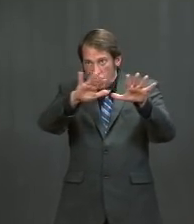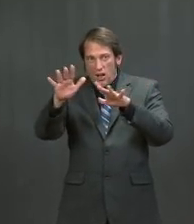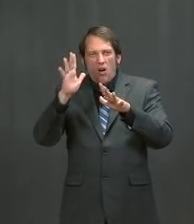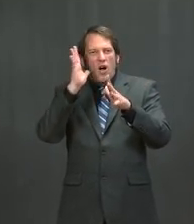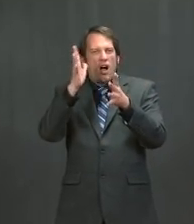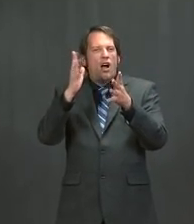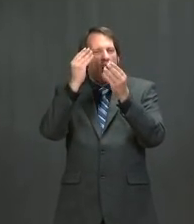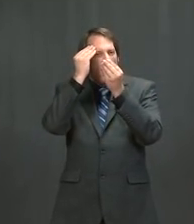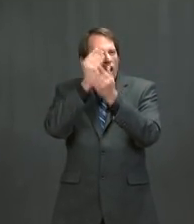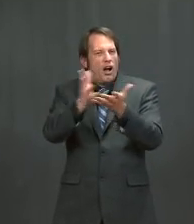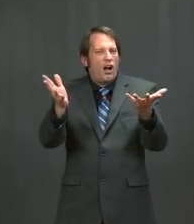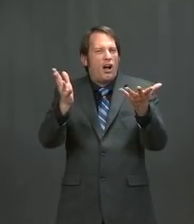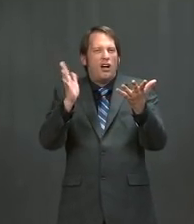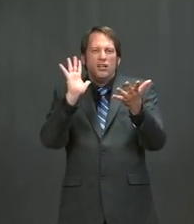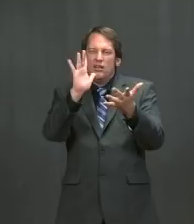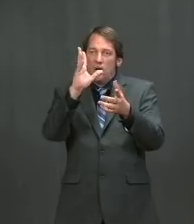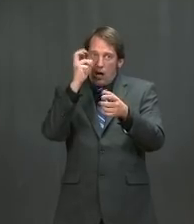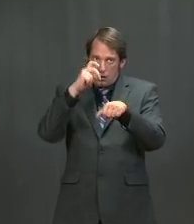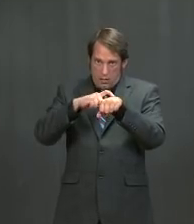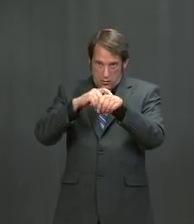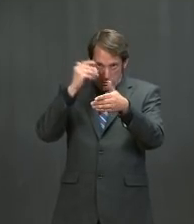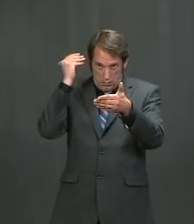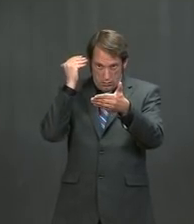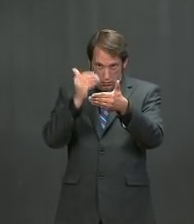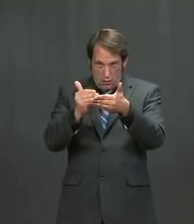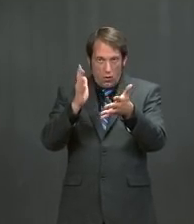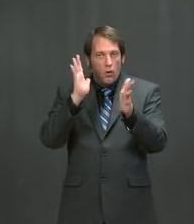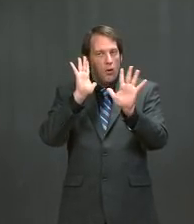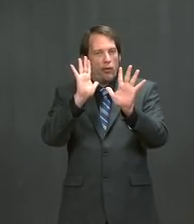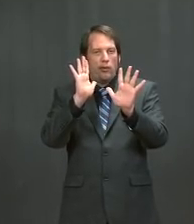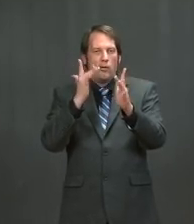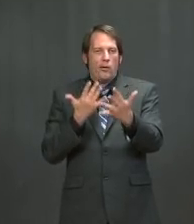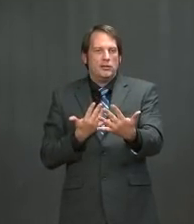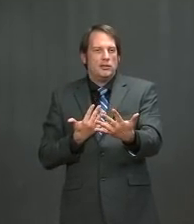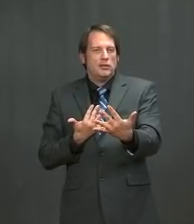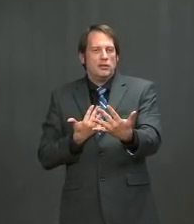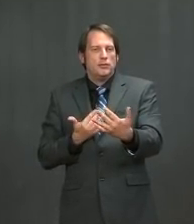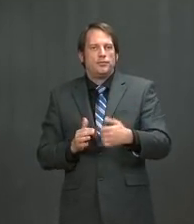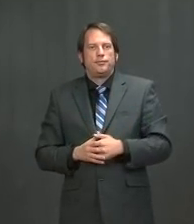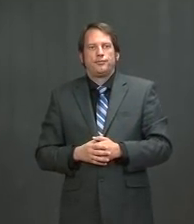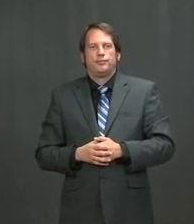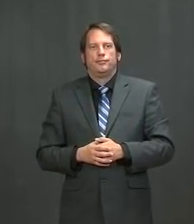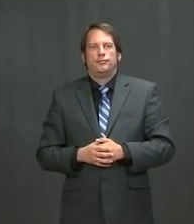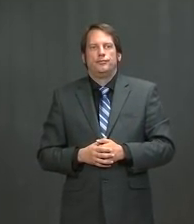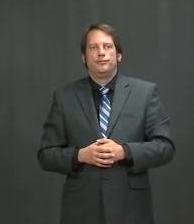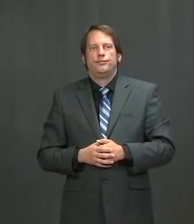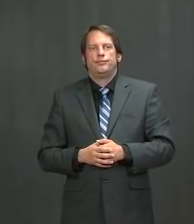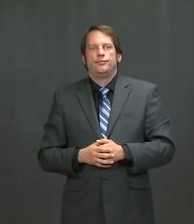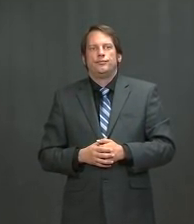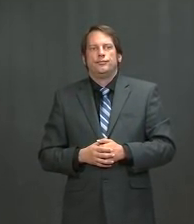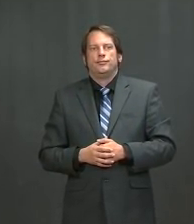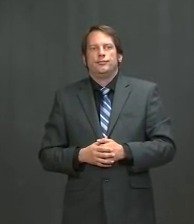to that actual meeting. As it relates to Japan, as we've made clear, the U.S.-Japan alliance is a cornerstone of peace,